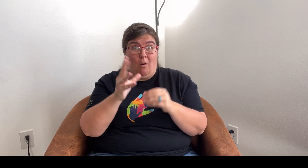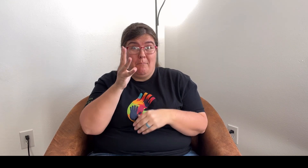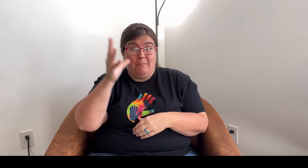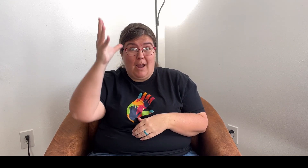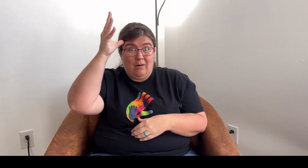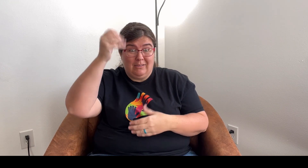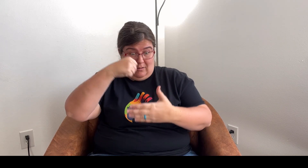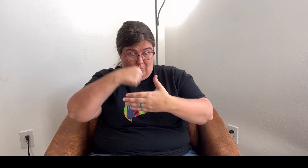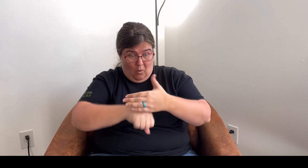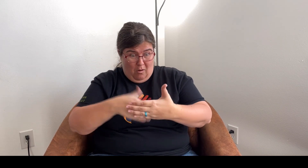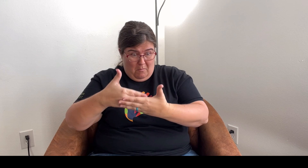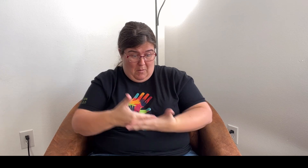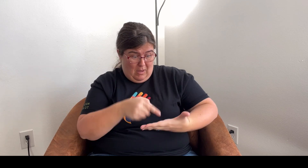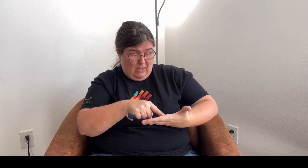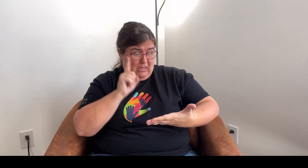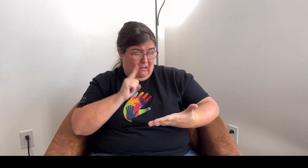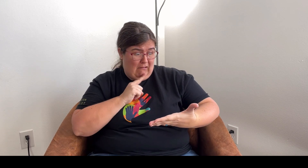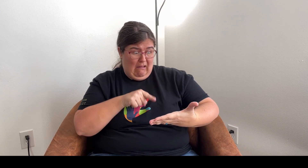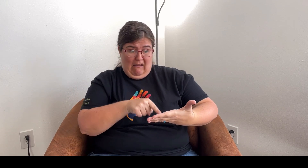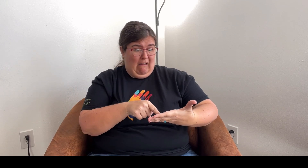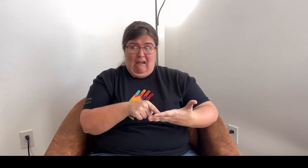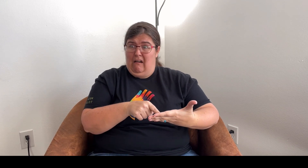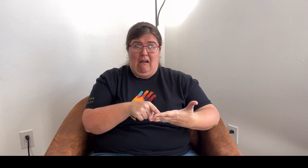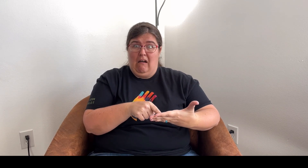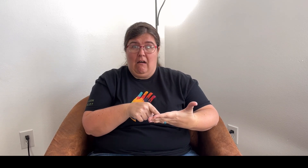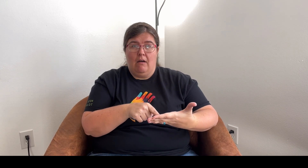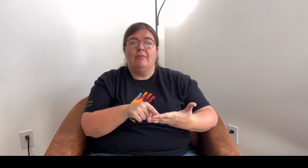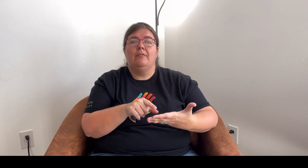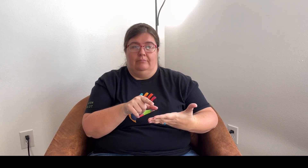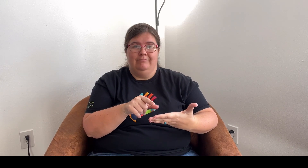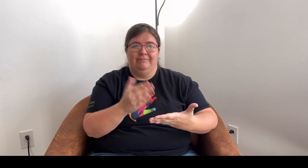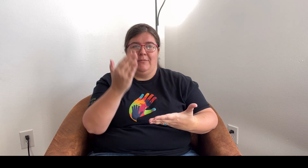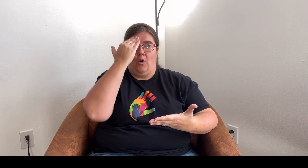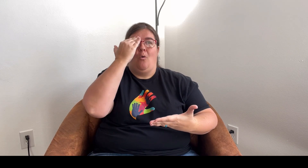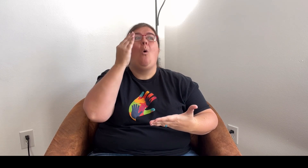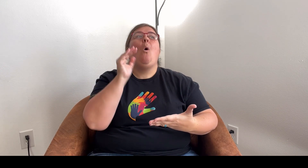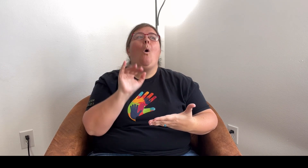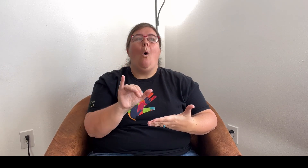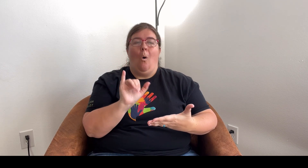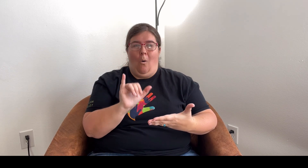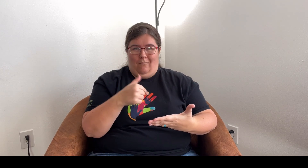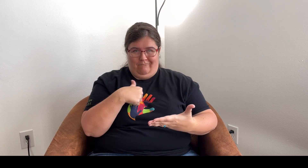It means more parents who, when having a Deaf baby, instead of freaking out they